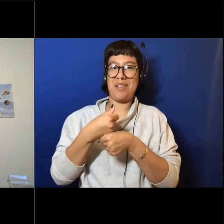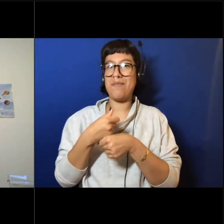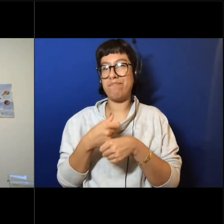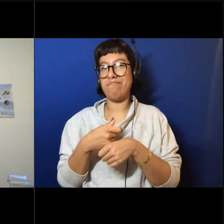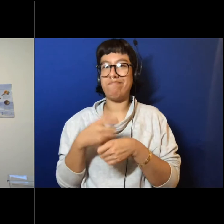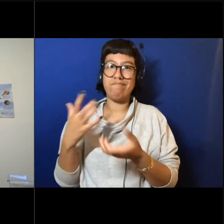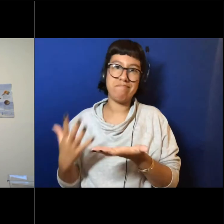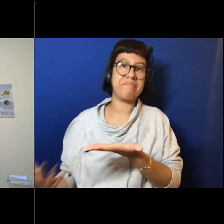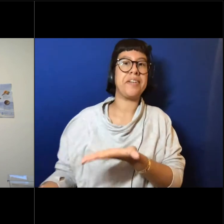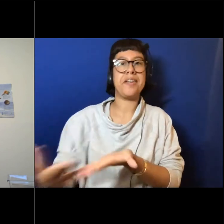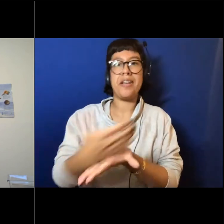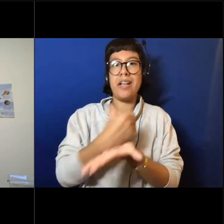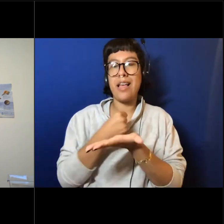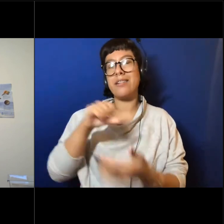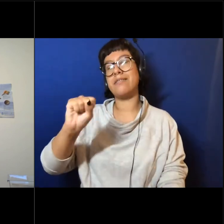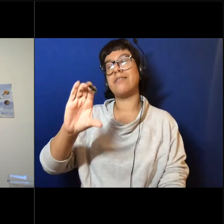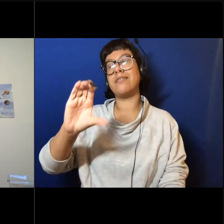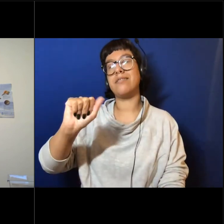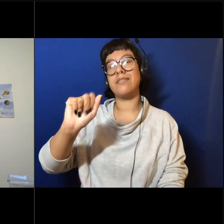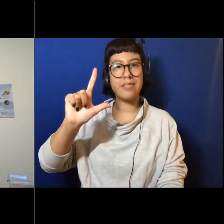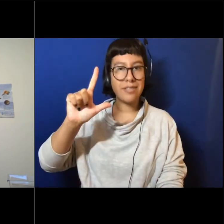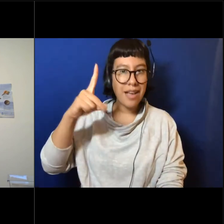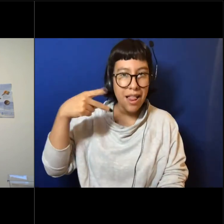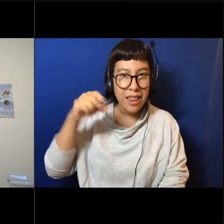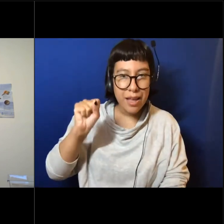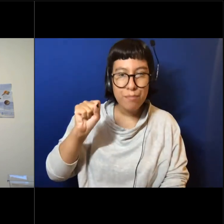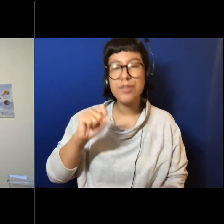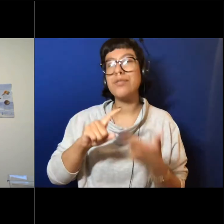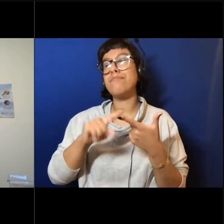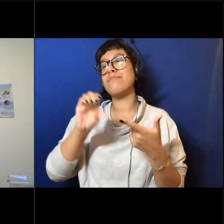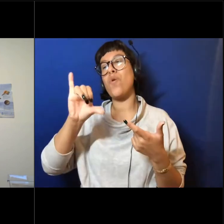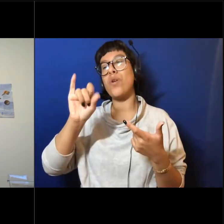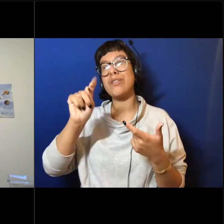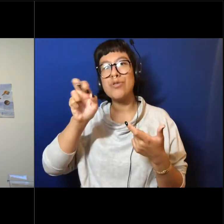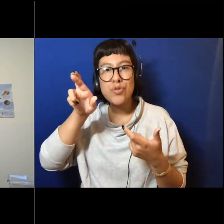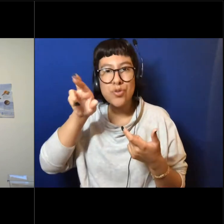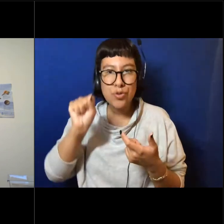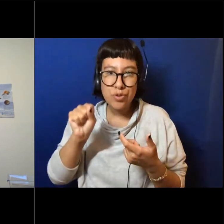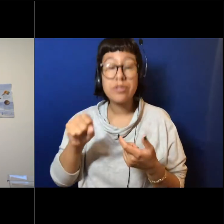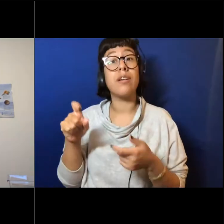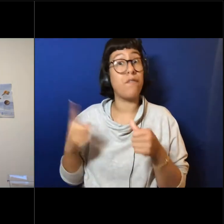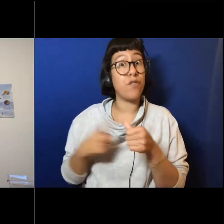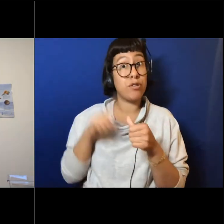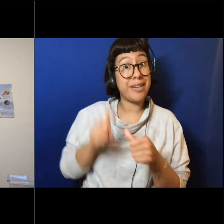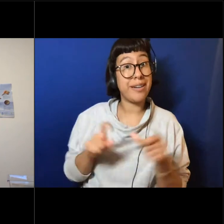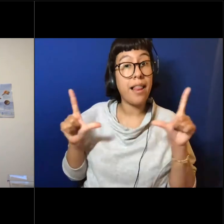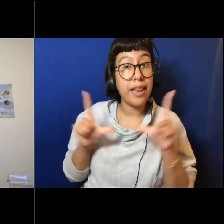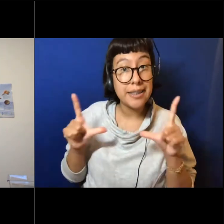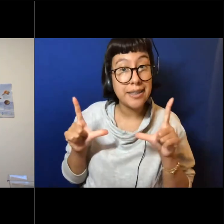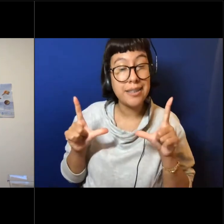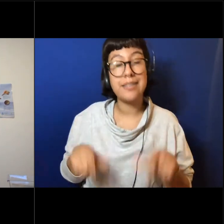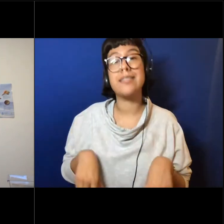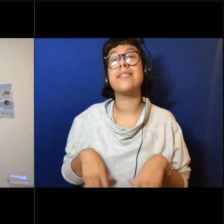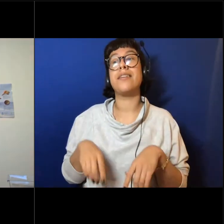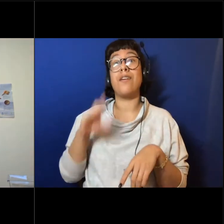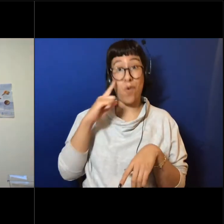and get scallops and quahog and oysters. You have to get a shellfish license and when you get it, they will give you all of that information